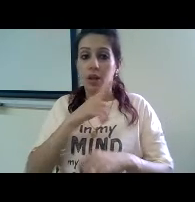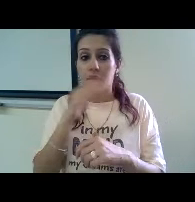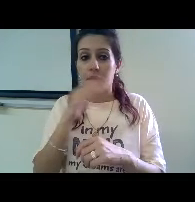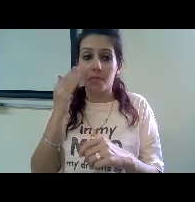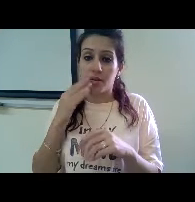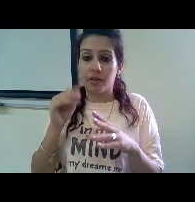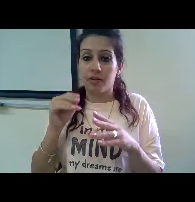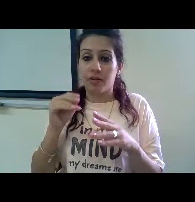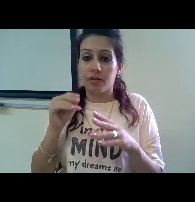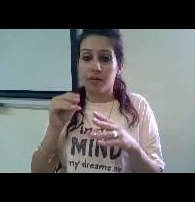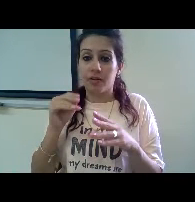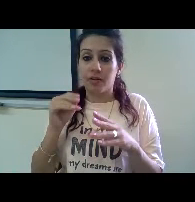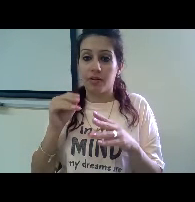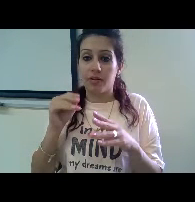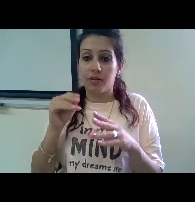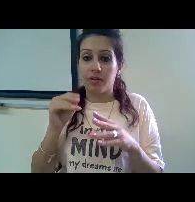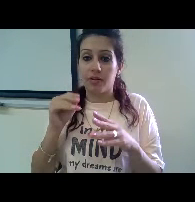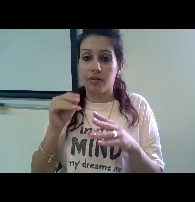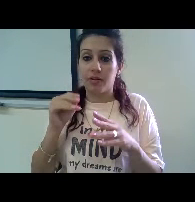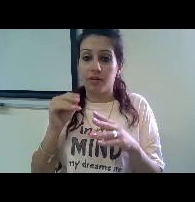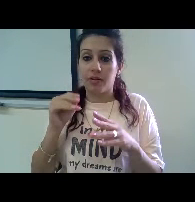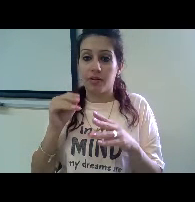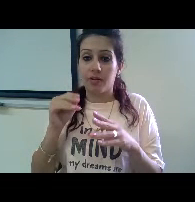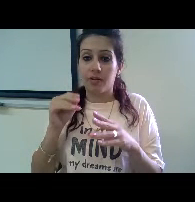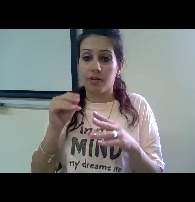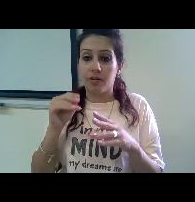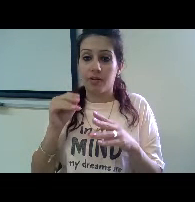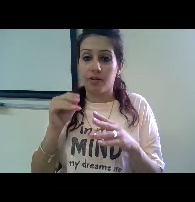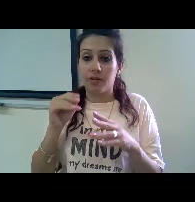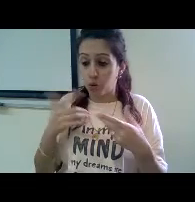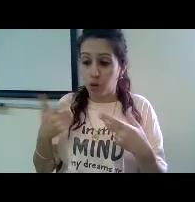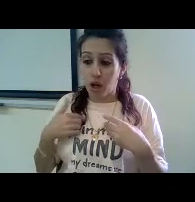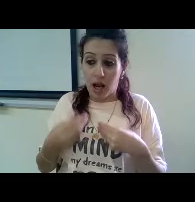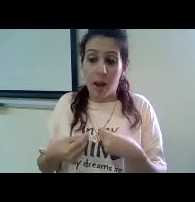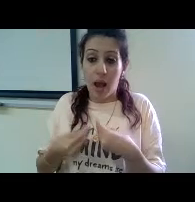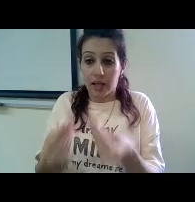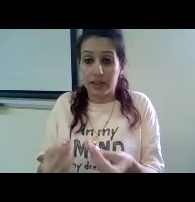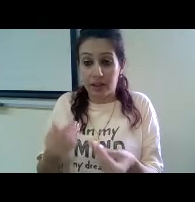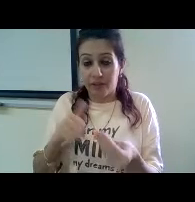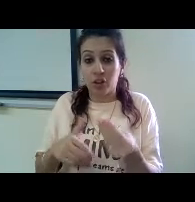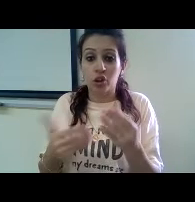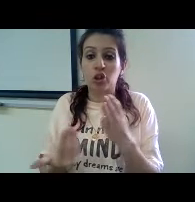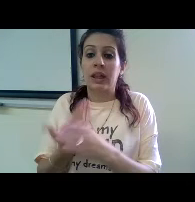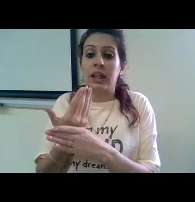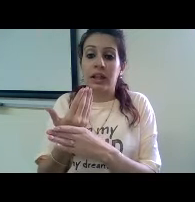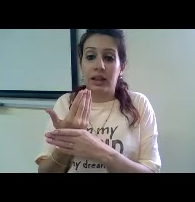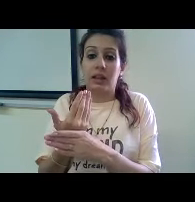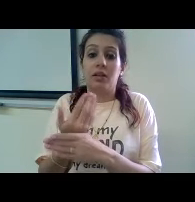And according to law, regardless of what national legislation says,